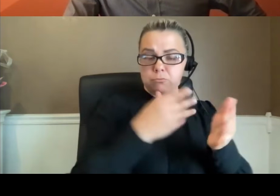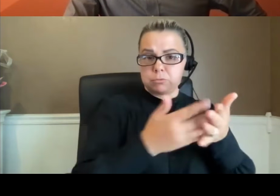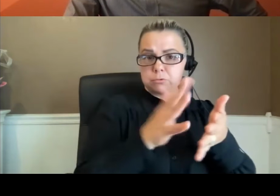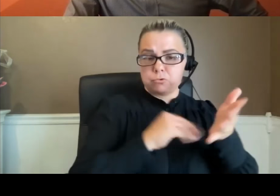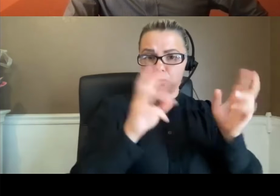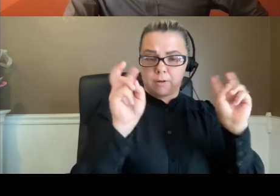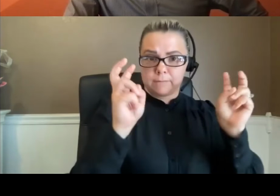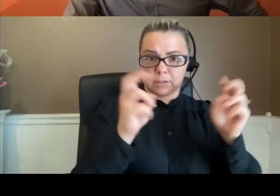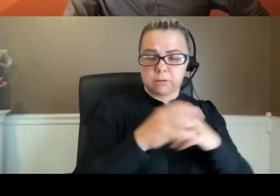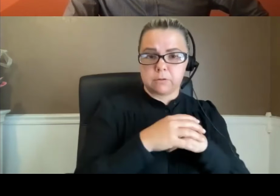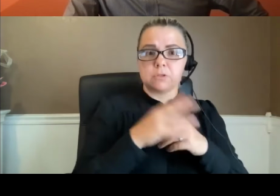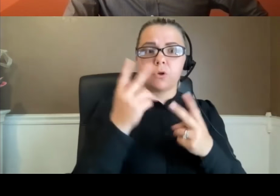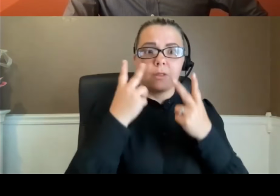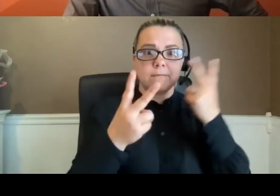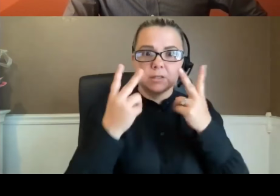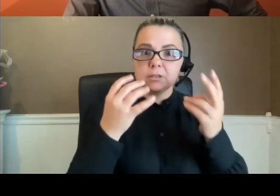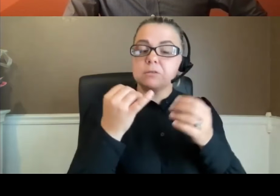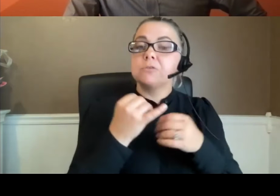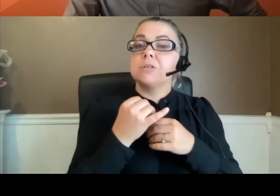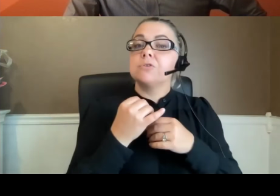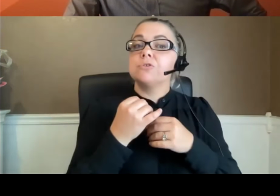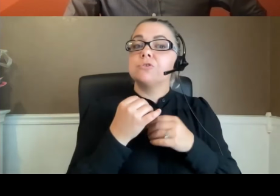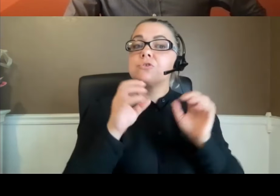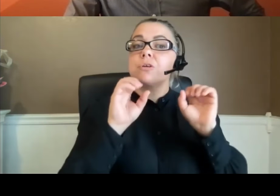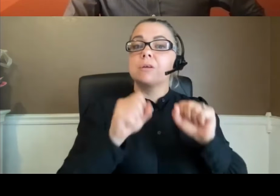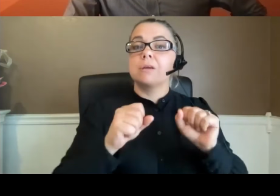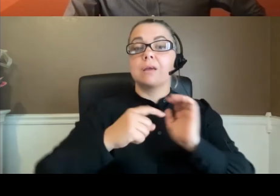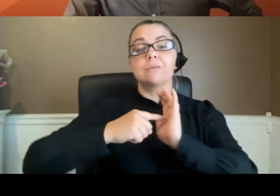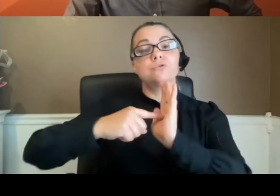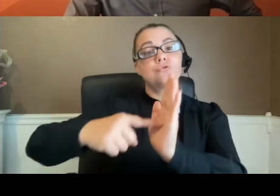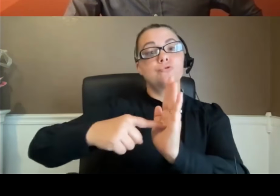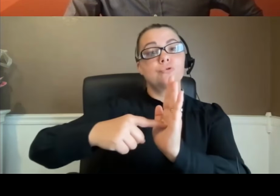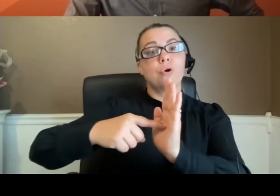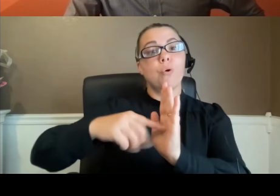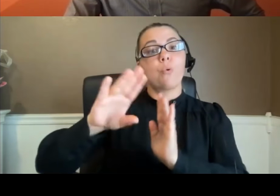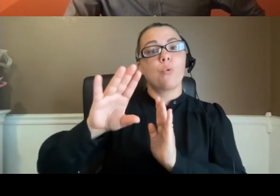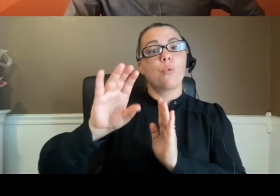The visualization illustrates the corporate tax rate of each country in the world.